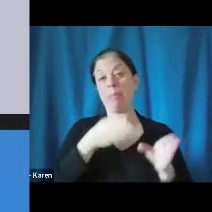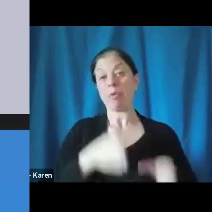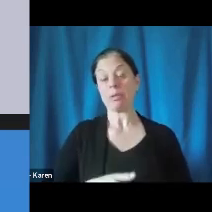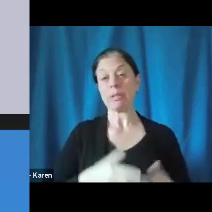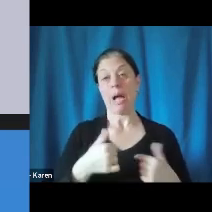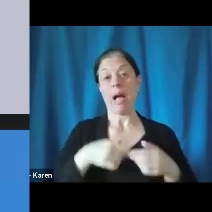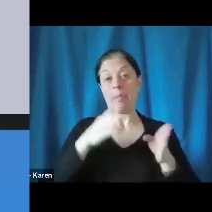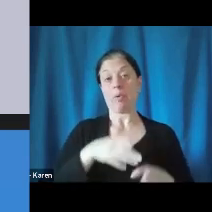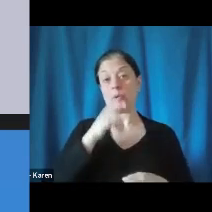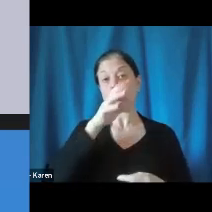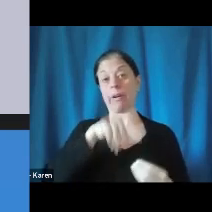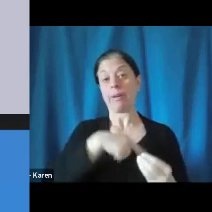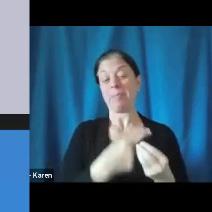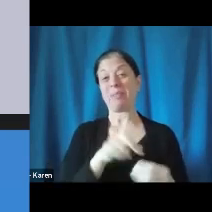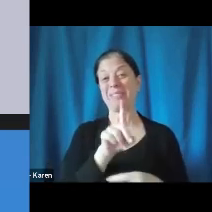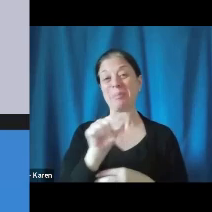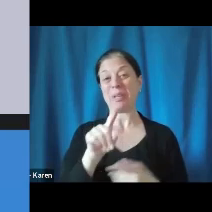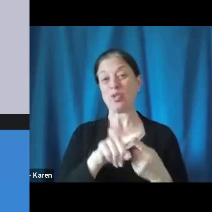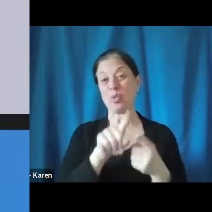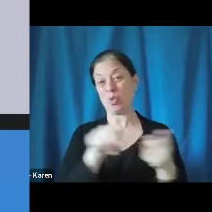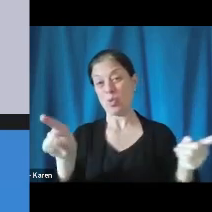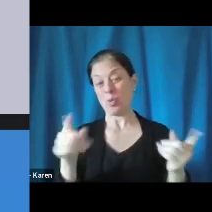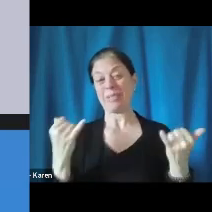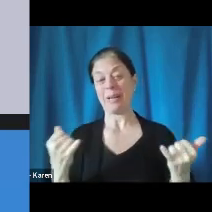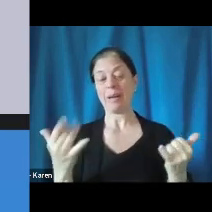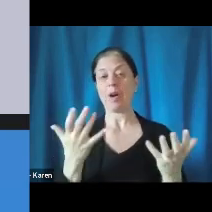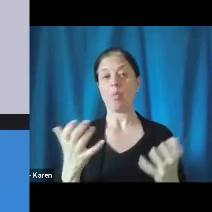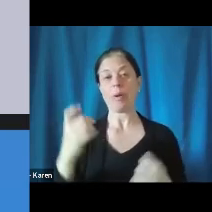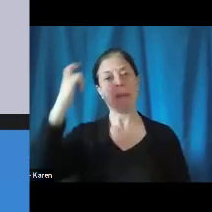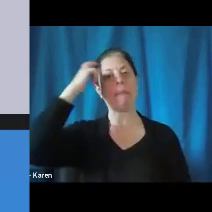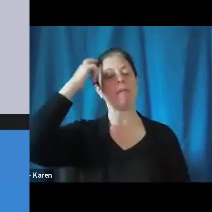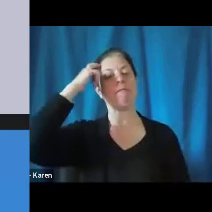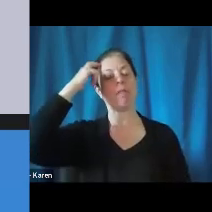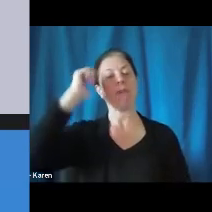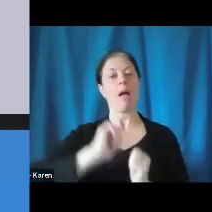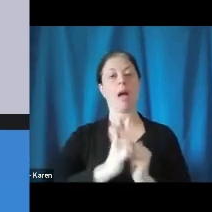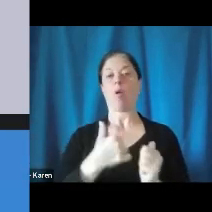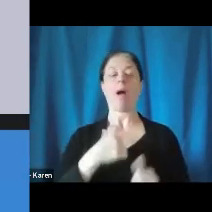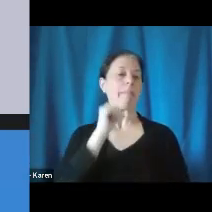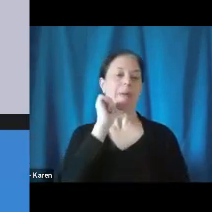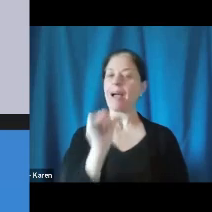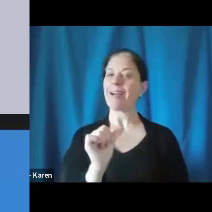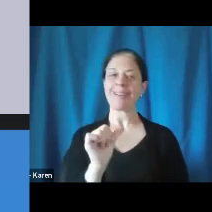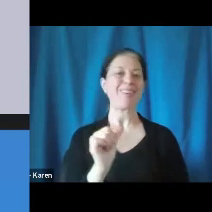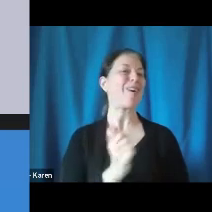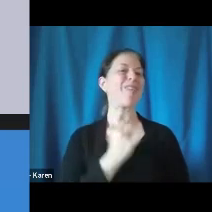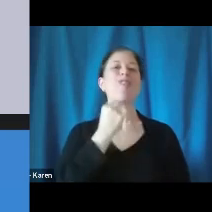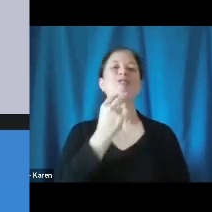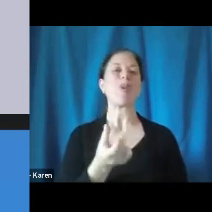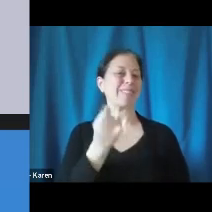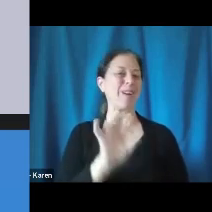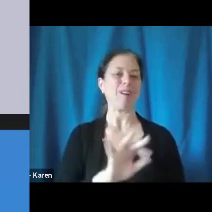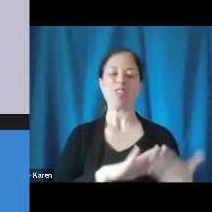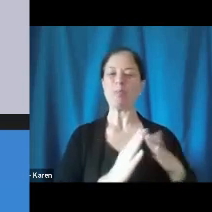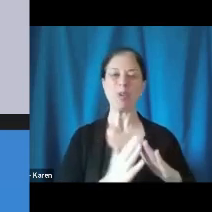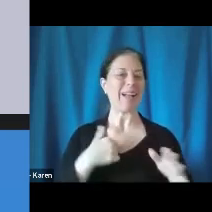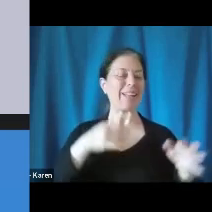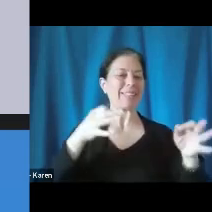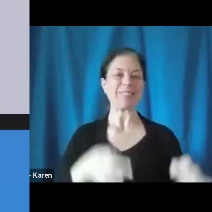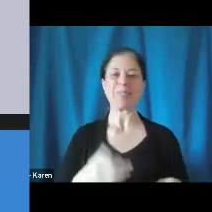even say for myself here, you know, like I'm a white person and I'm the person that's speaking about disability to you all today and I want to be mindful of